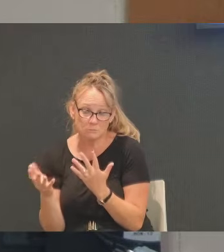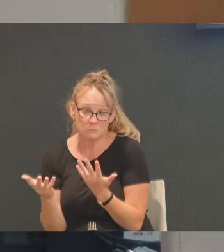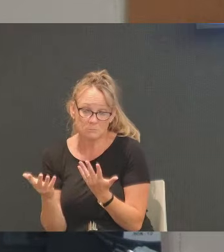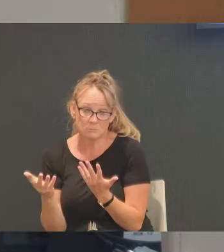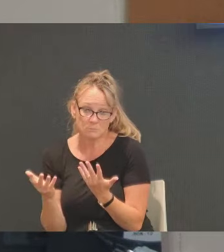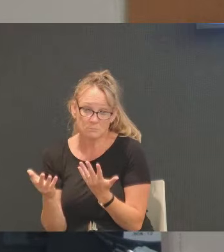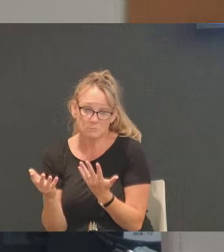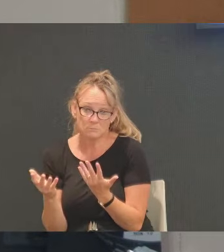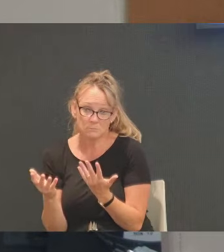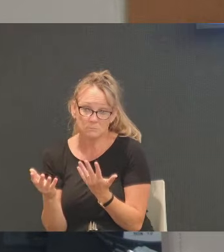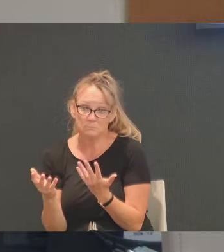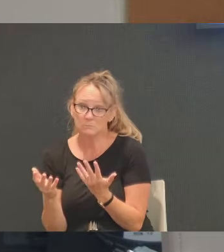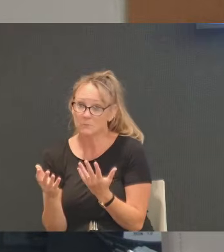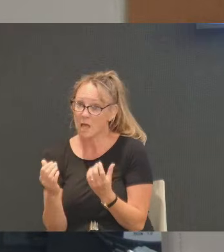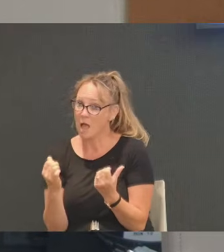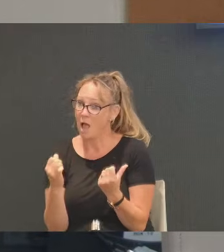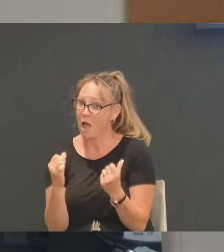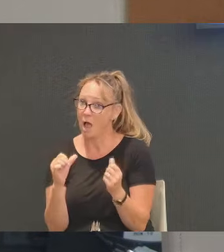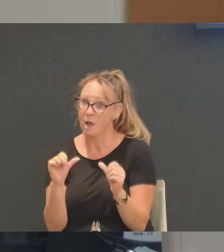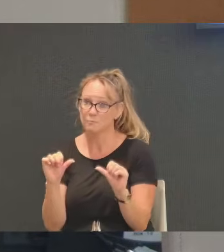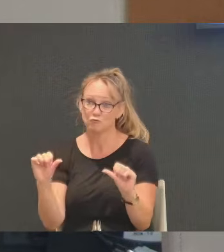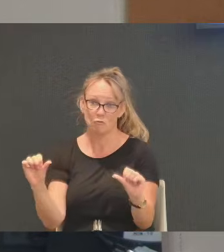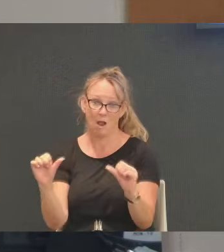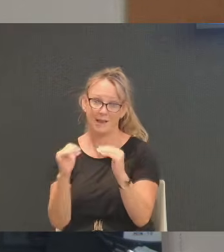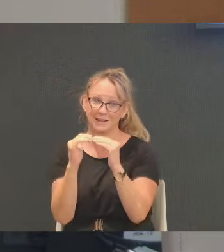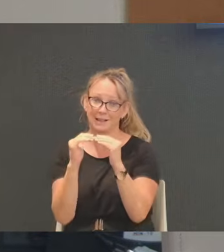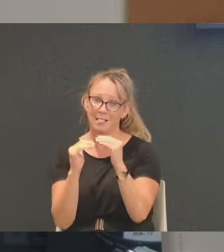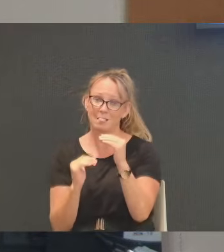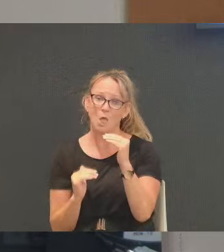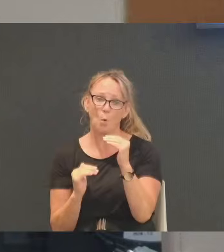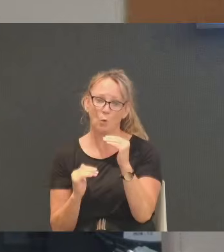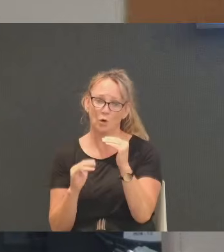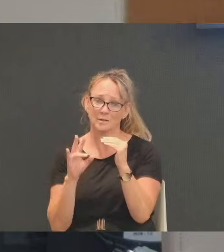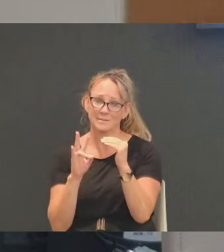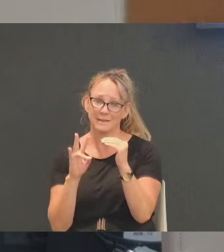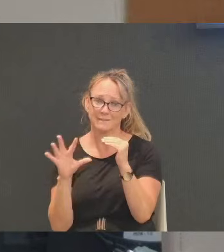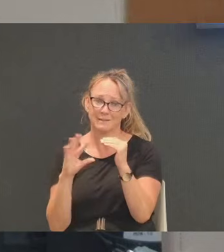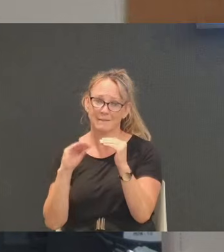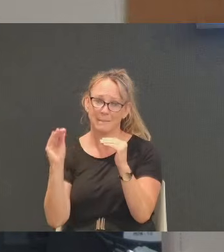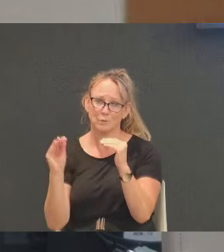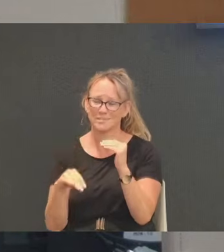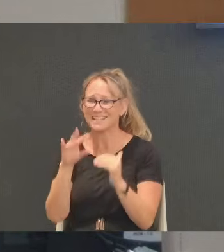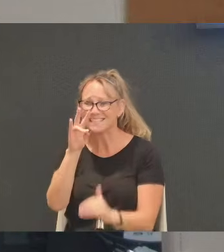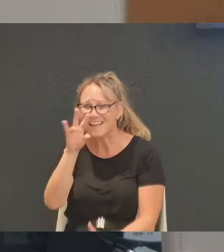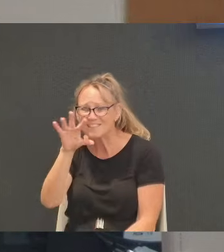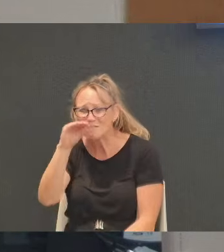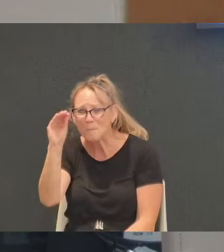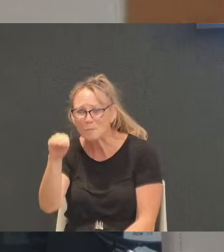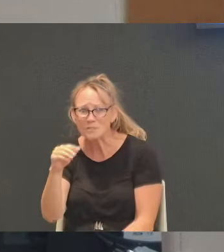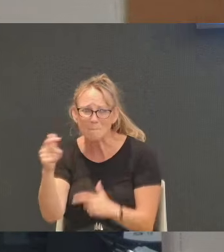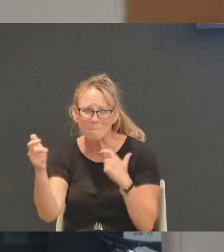I'm trying to get lower than to 75%. That's that's pretty big. That's a big thing to ask